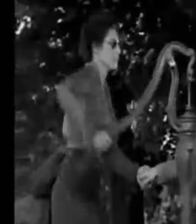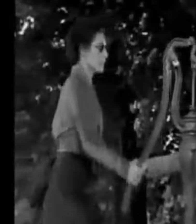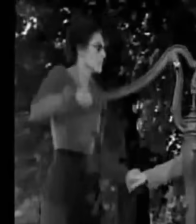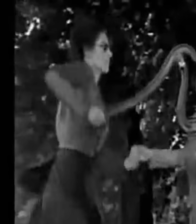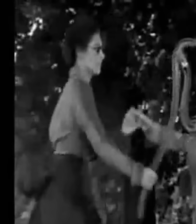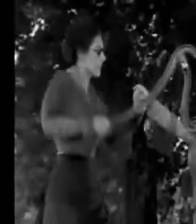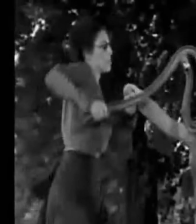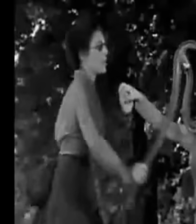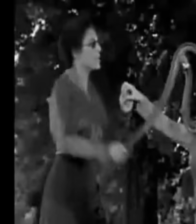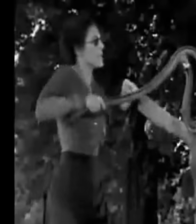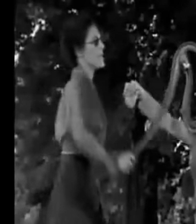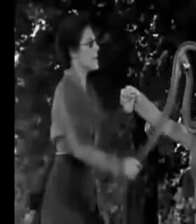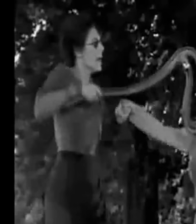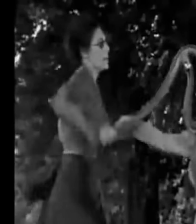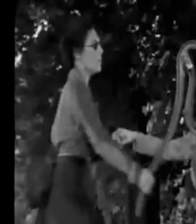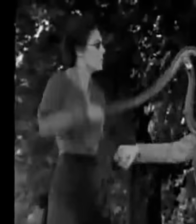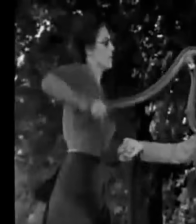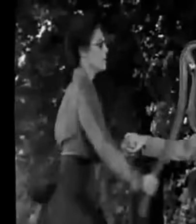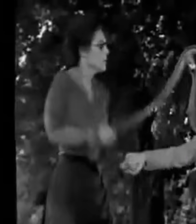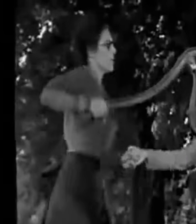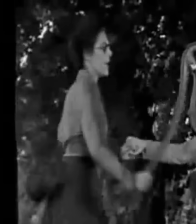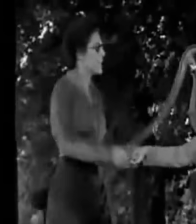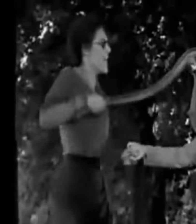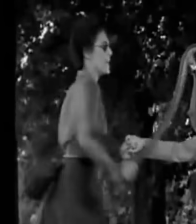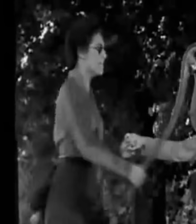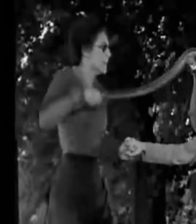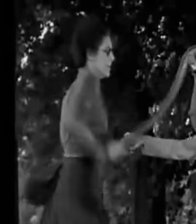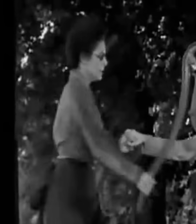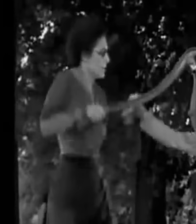Sullivan put Helen's hand under the stream and began spelling water into her palm.